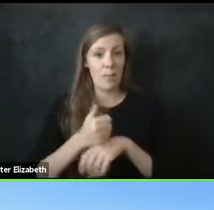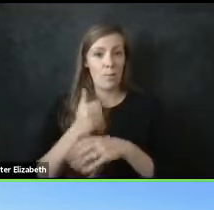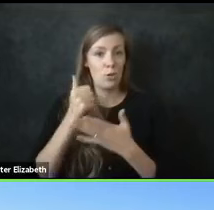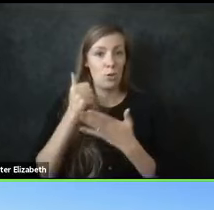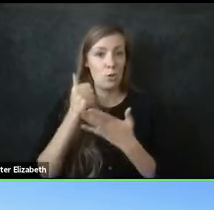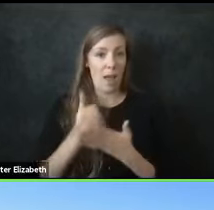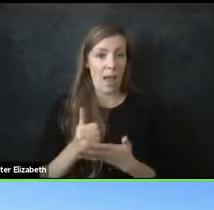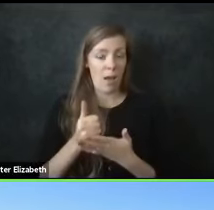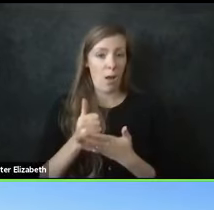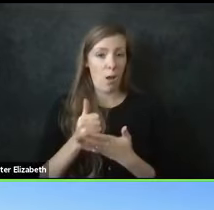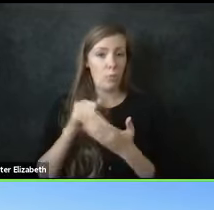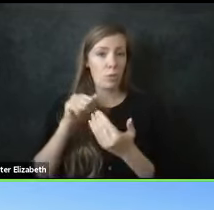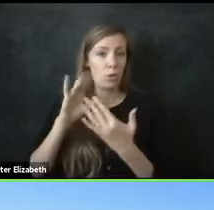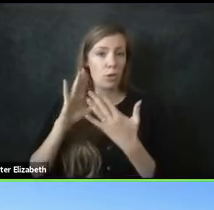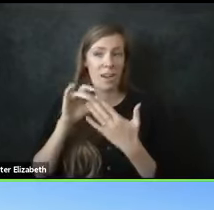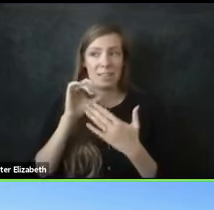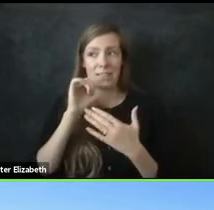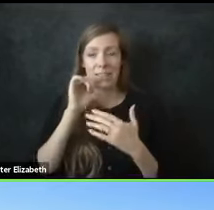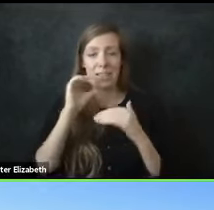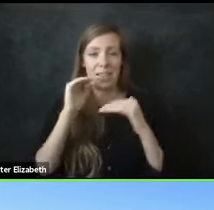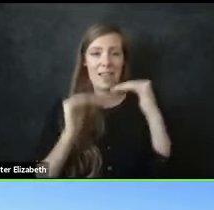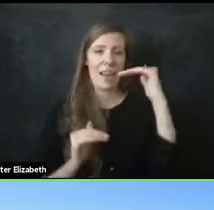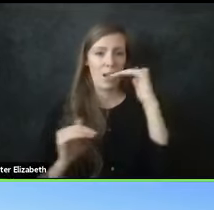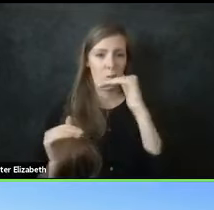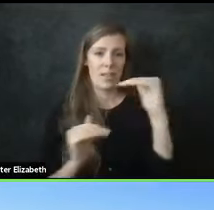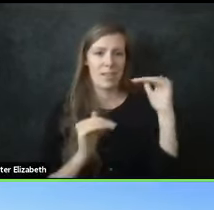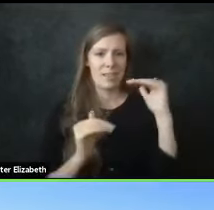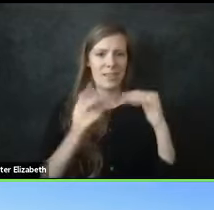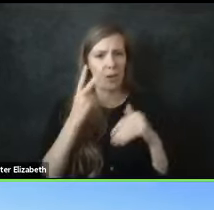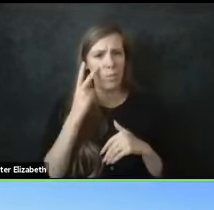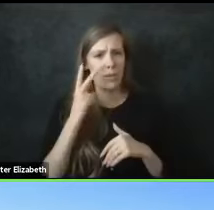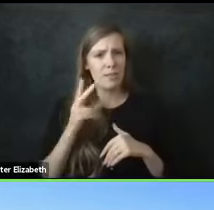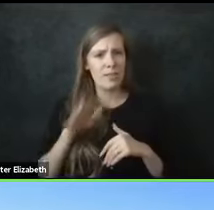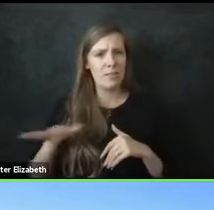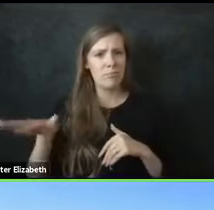inequities that we have seen in our population, in our community.